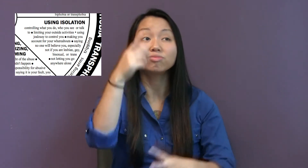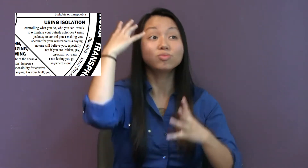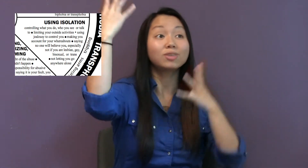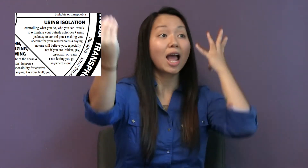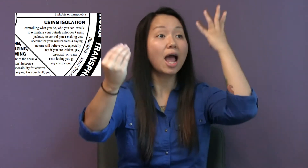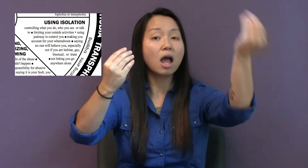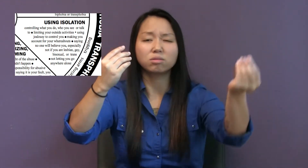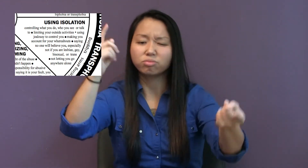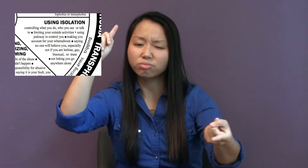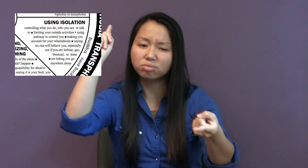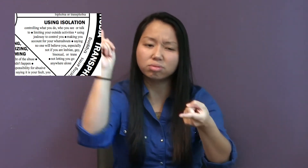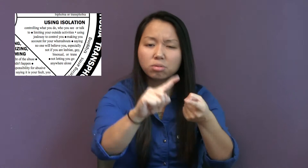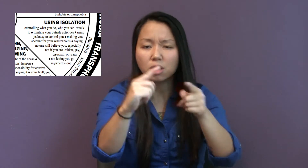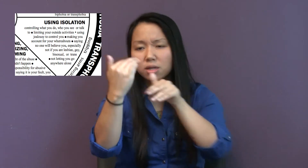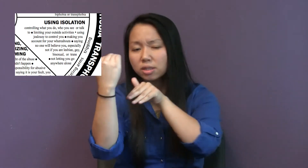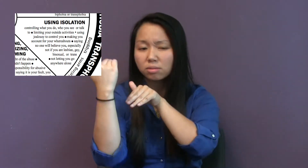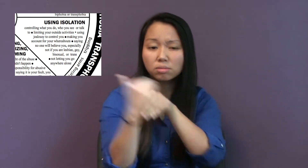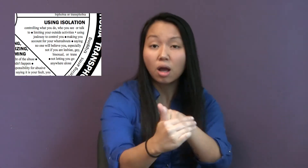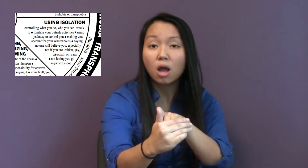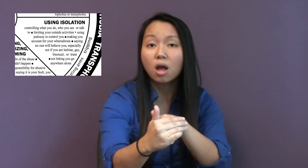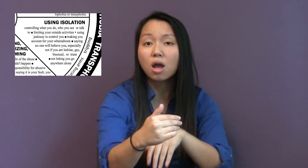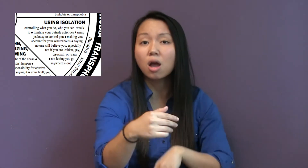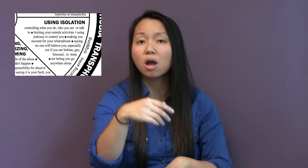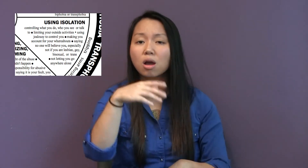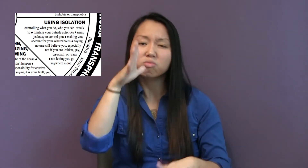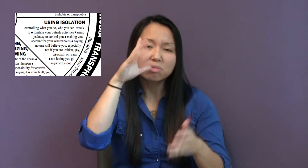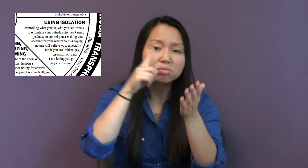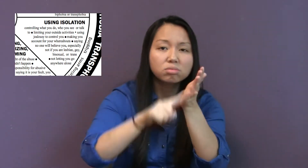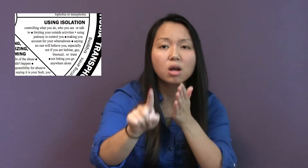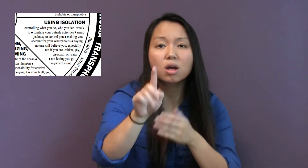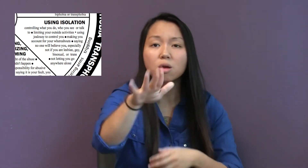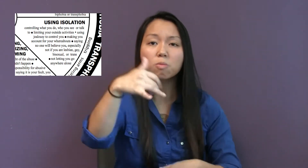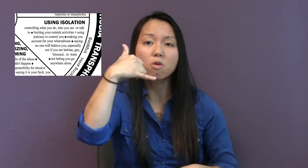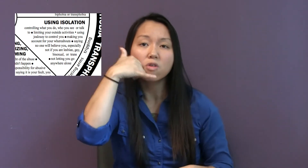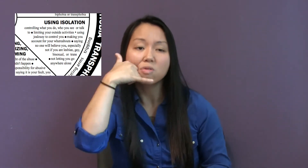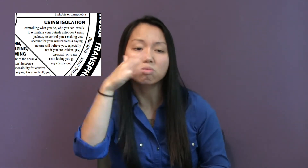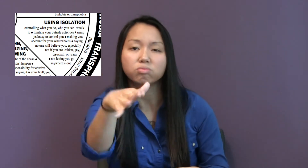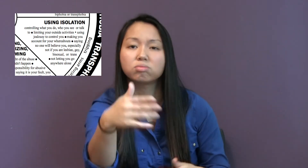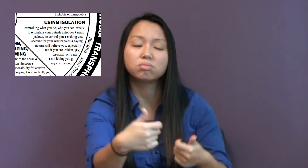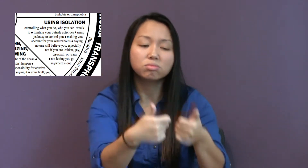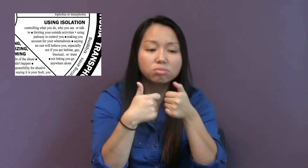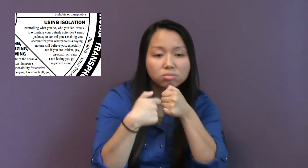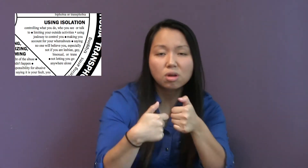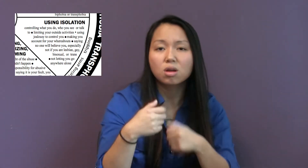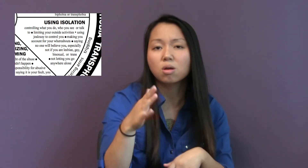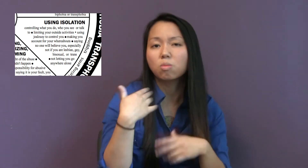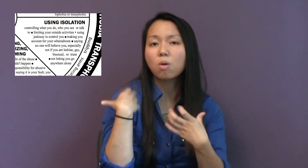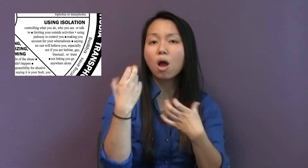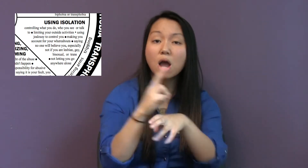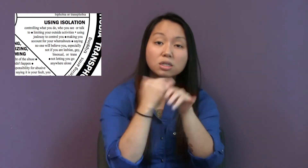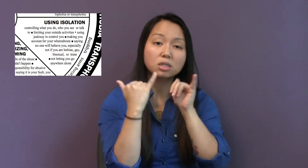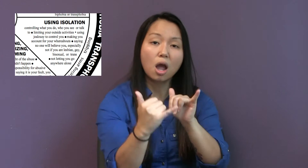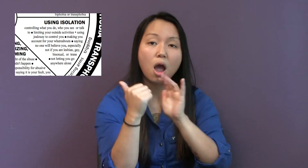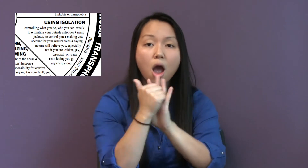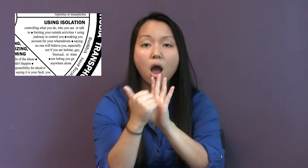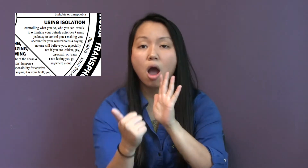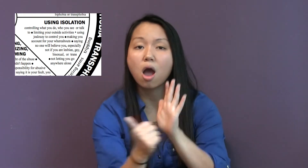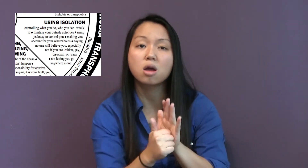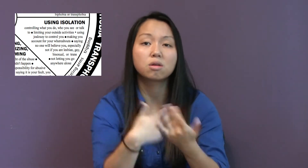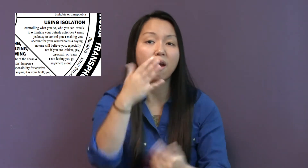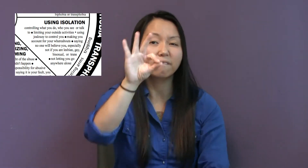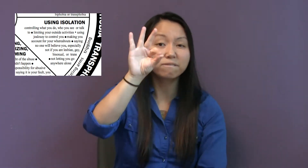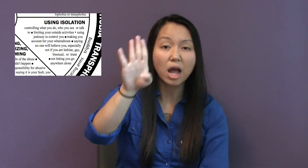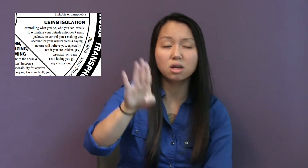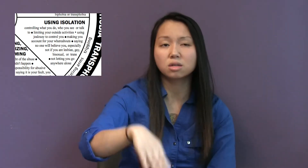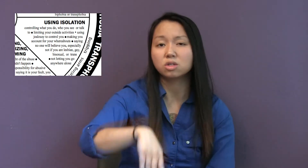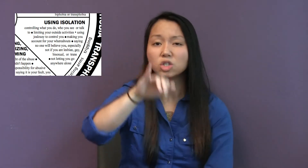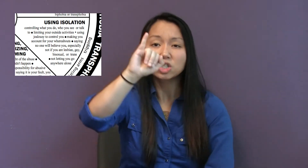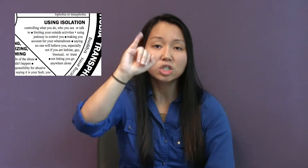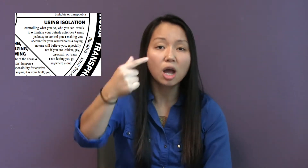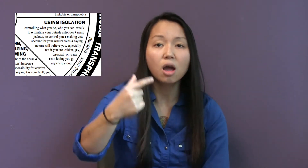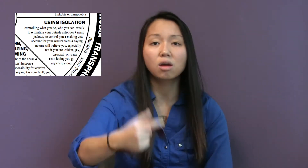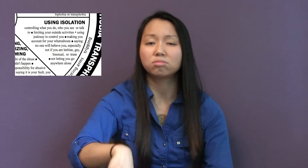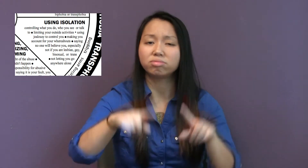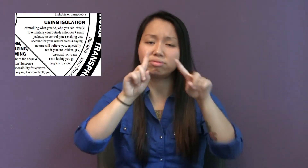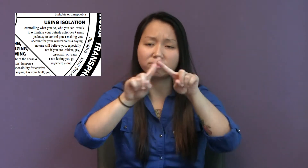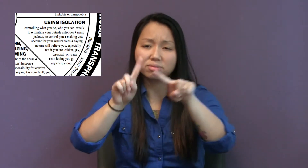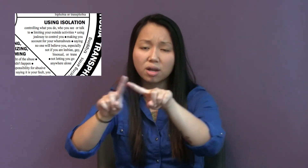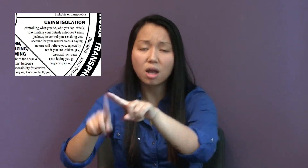They limit your outside activities. They want to check your phone. They may say they want to use the same account on social media.